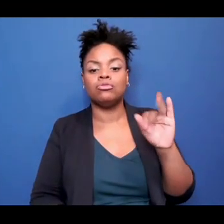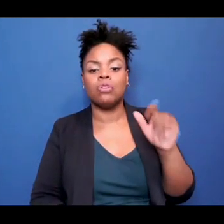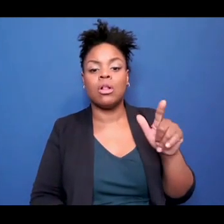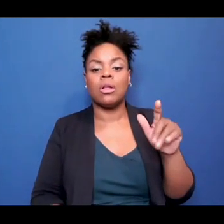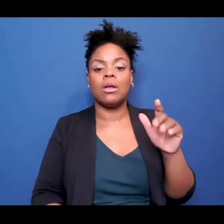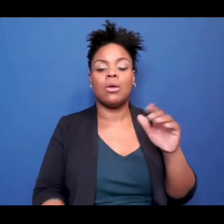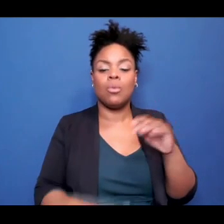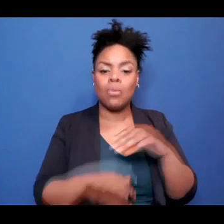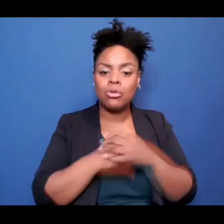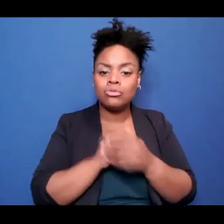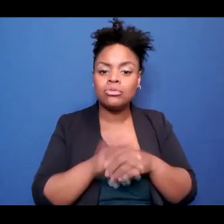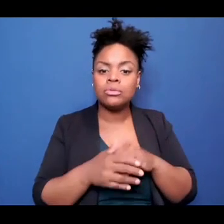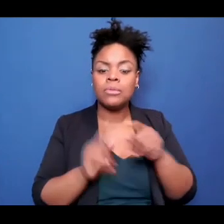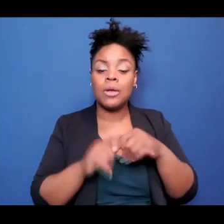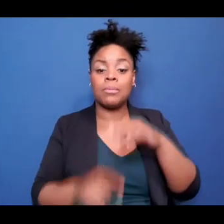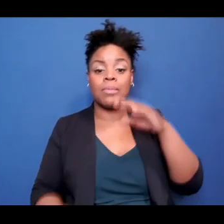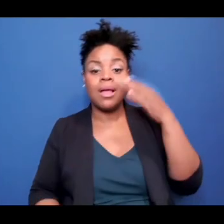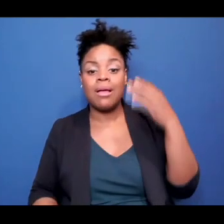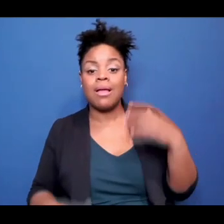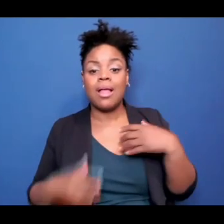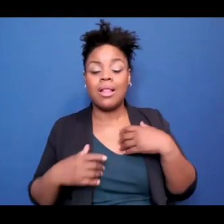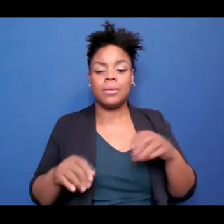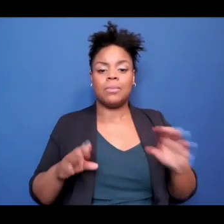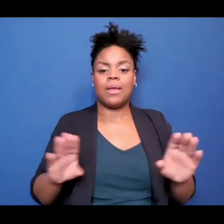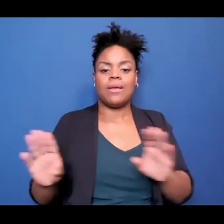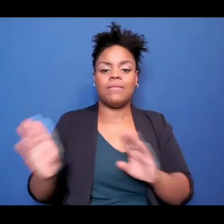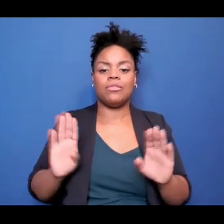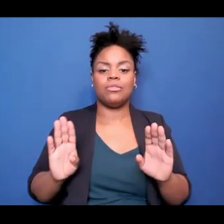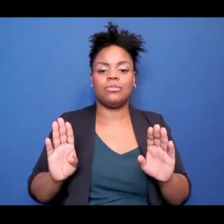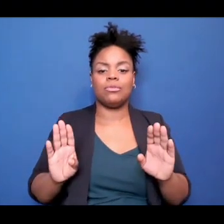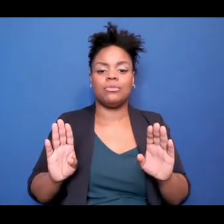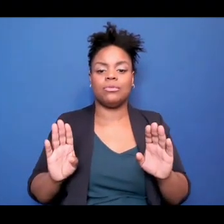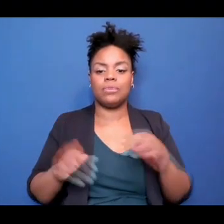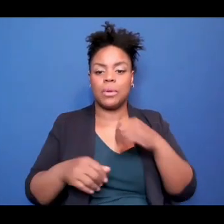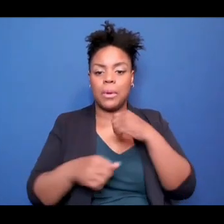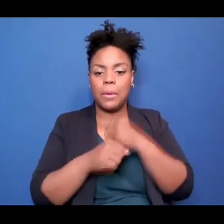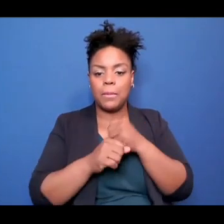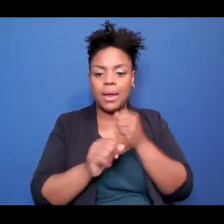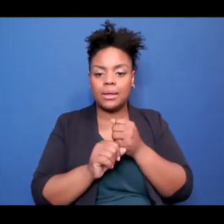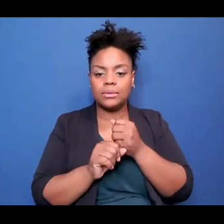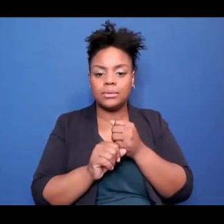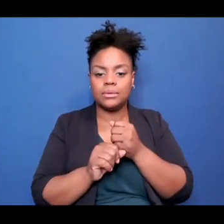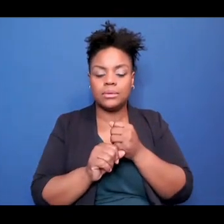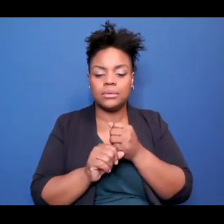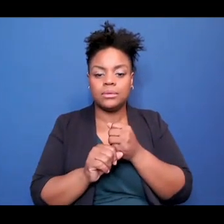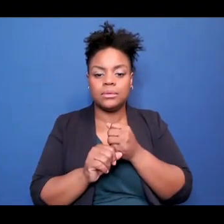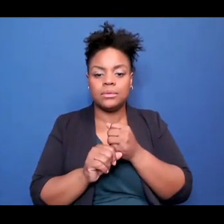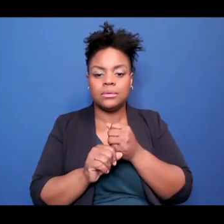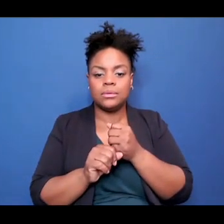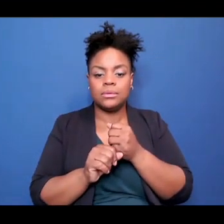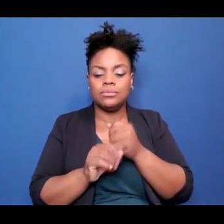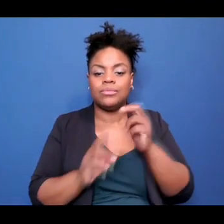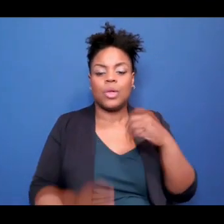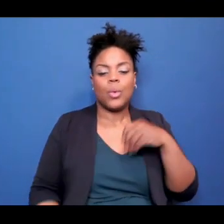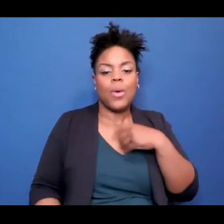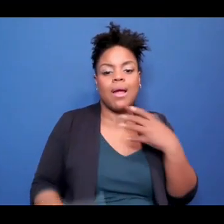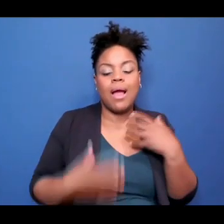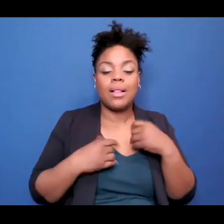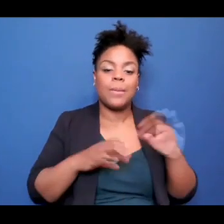RACIALIZED NARRATIVES ABOUT BLACKS' HEALTH BEHAVIOR MAKES SOME MESSAGES MORE READILY HEARD AND DISSEMINATED BUT ALSO THE